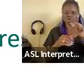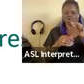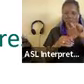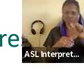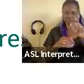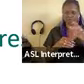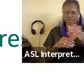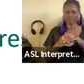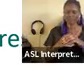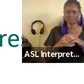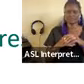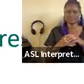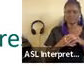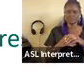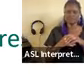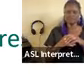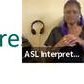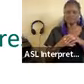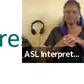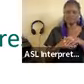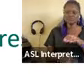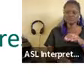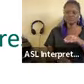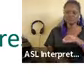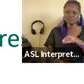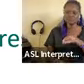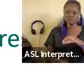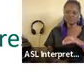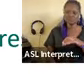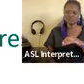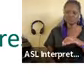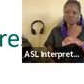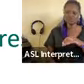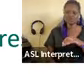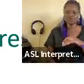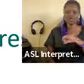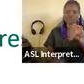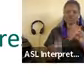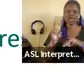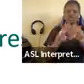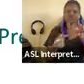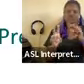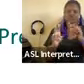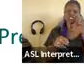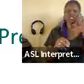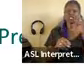lower than the Bay Area region overall, looking from March to present,